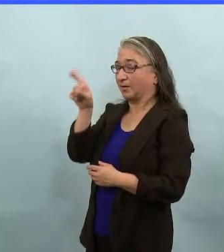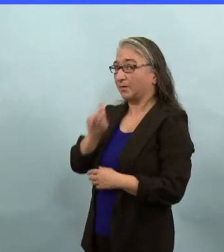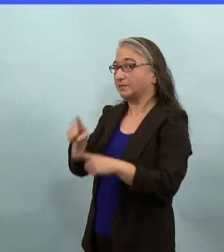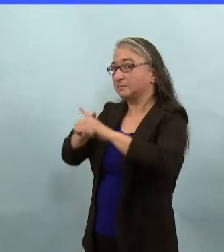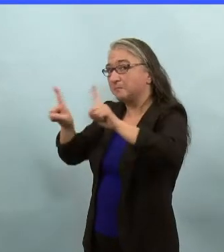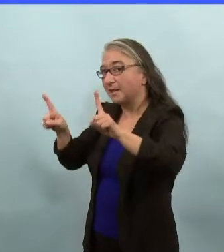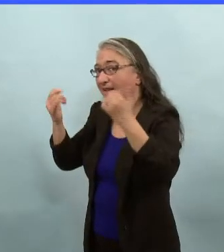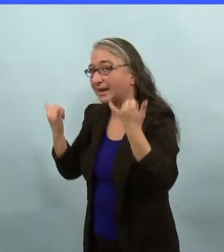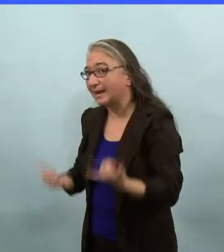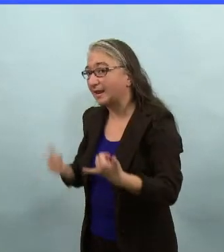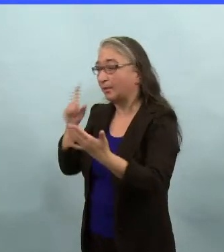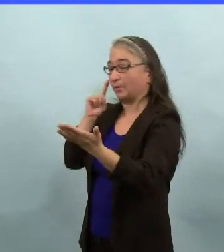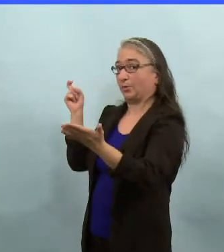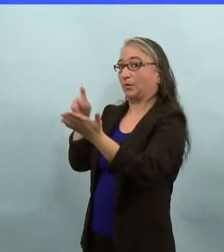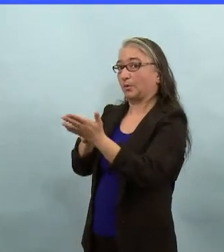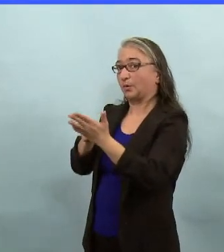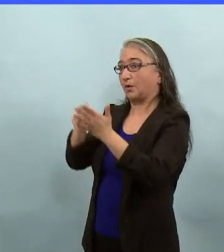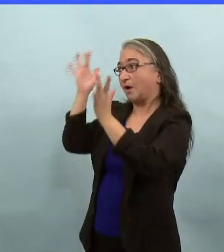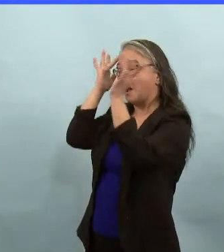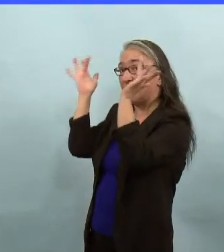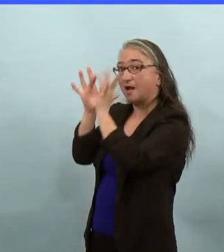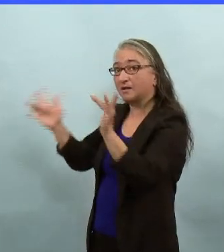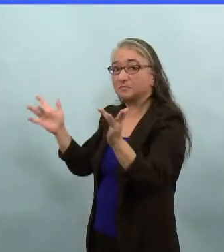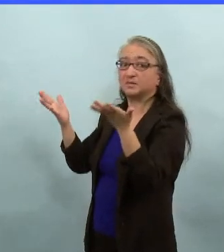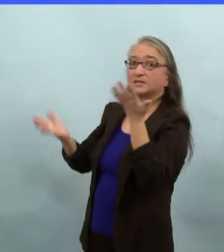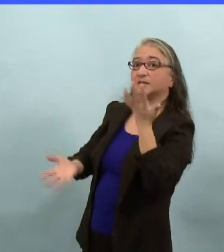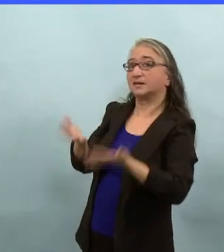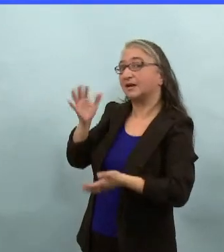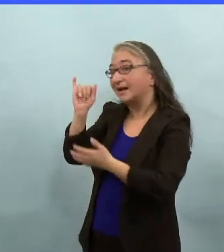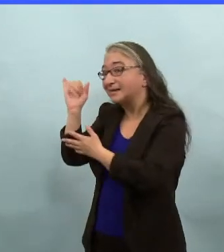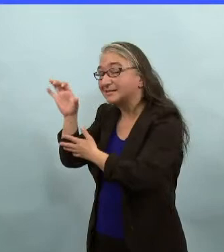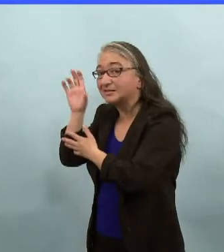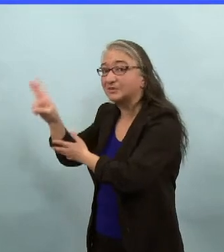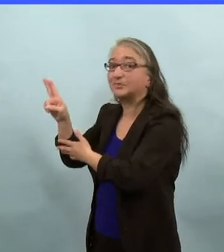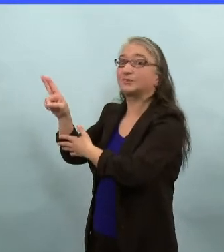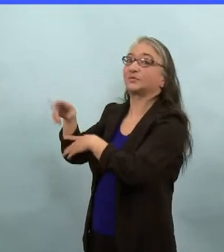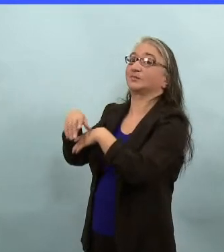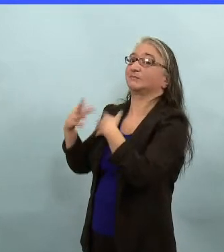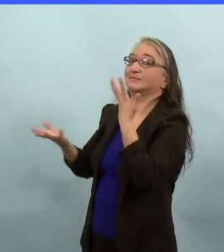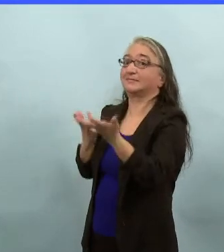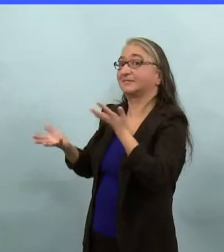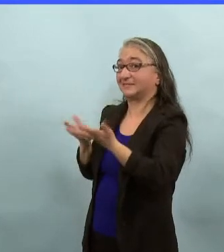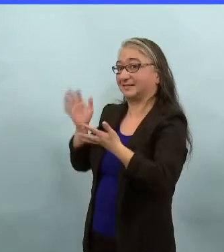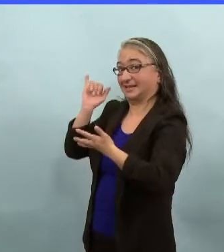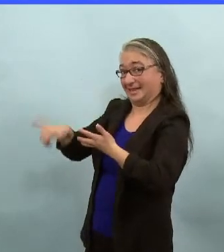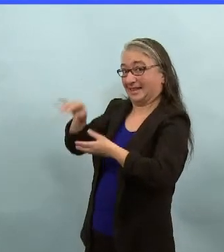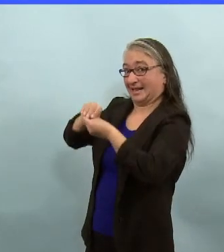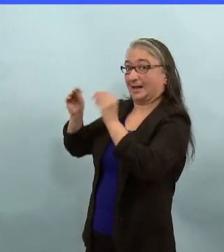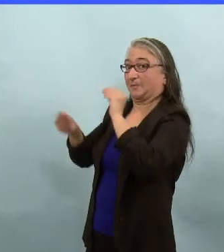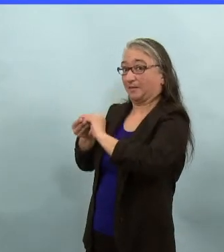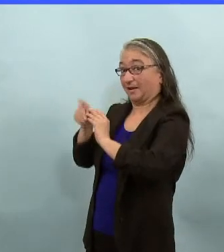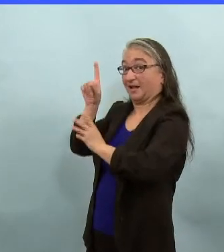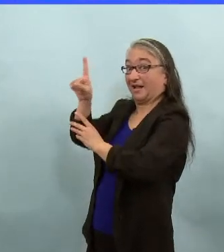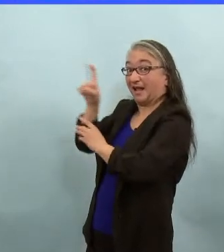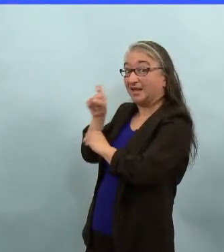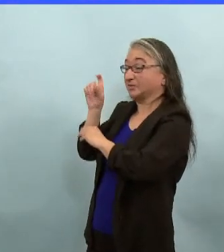on any given day between 110 and 120 and now we're up at 103 icu beds occupied today realistically i